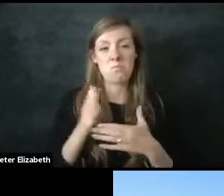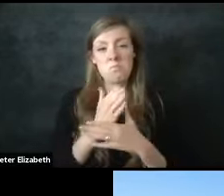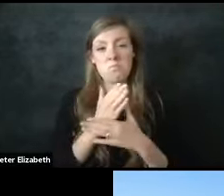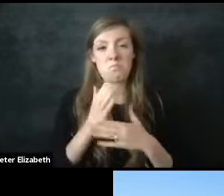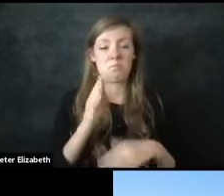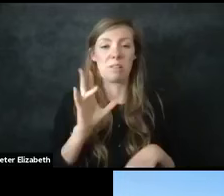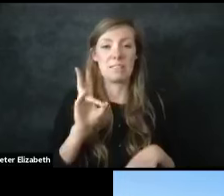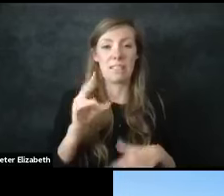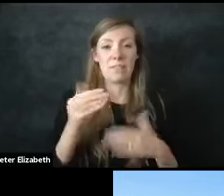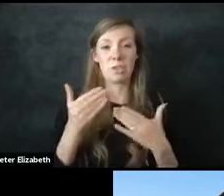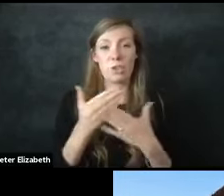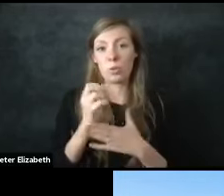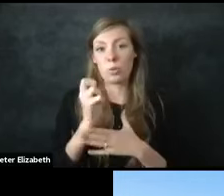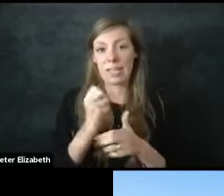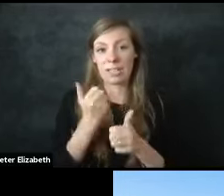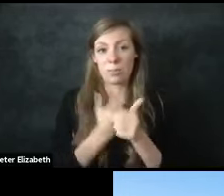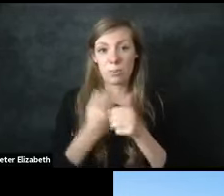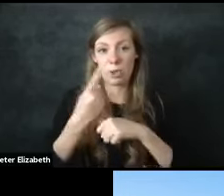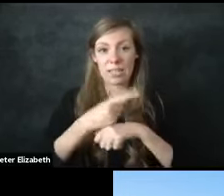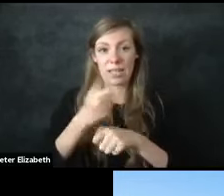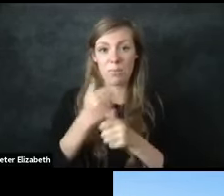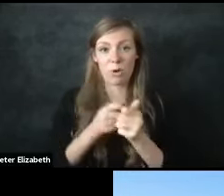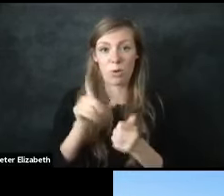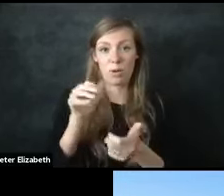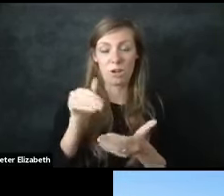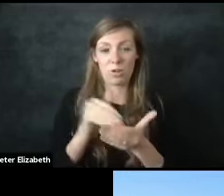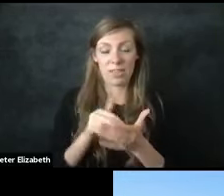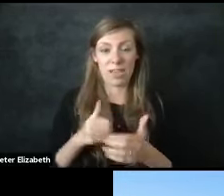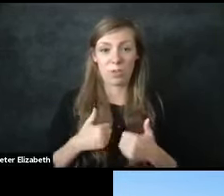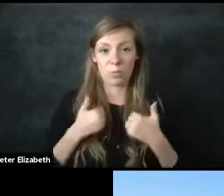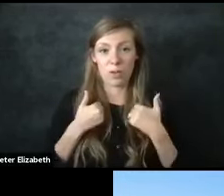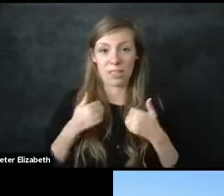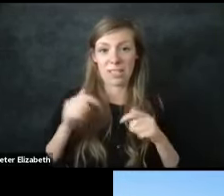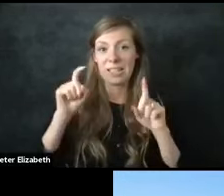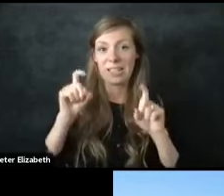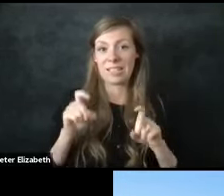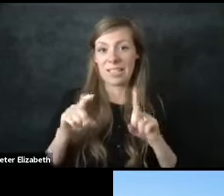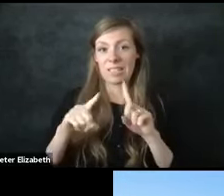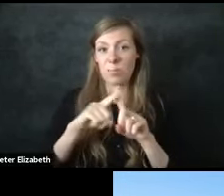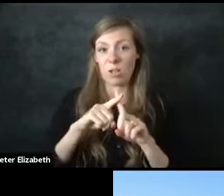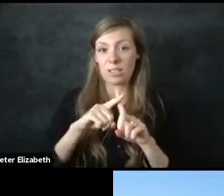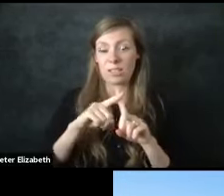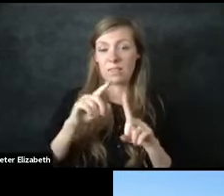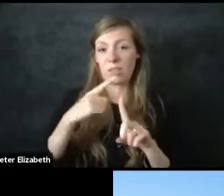day for 100,000 residents, and our testing positivity rate is less than 2%.